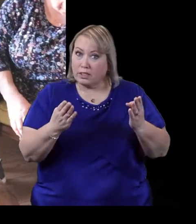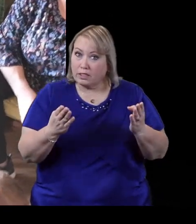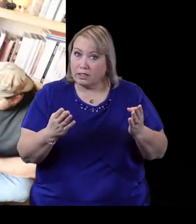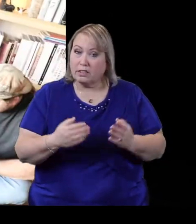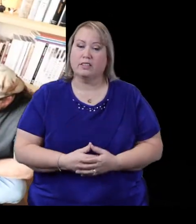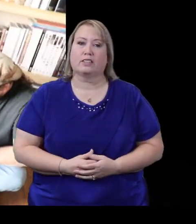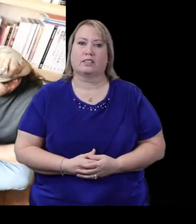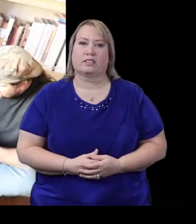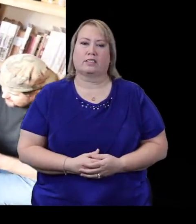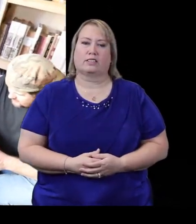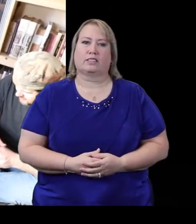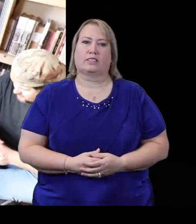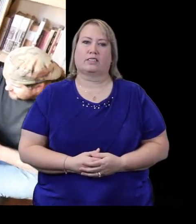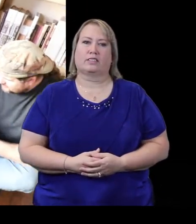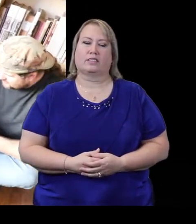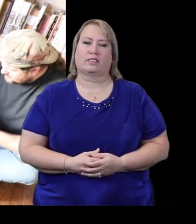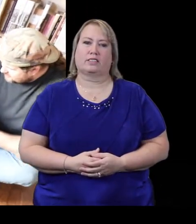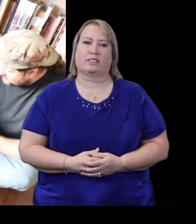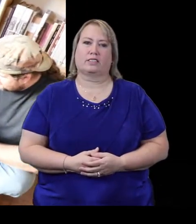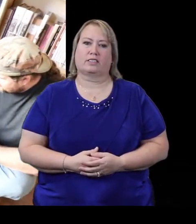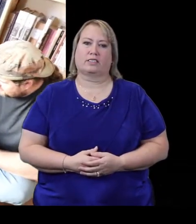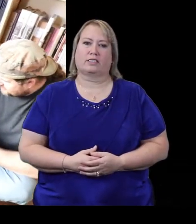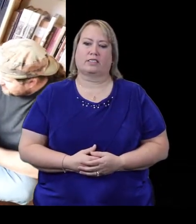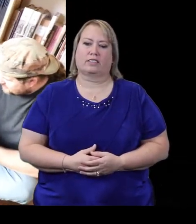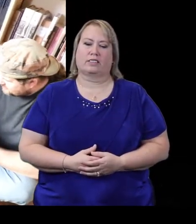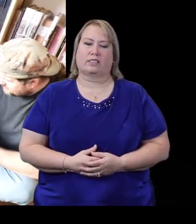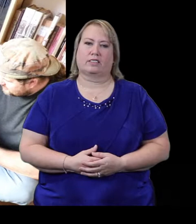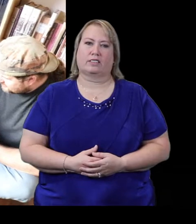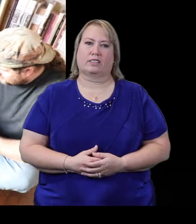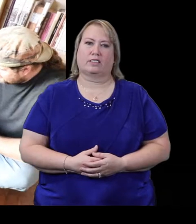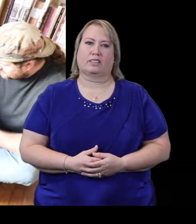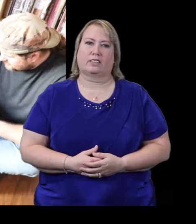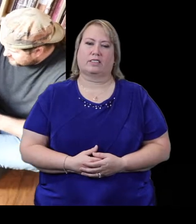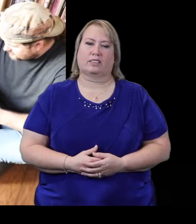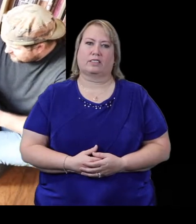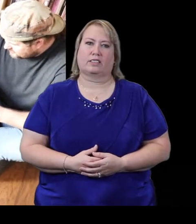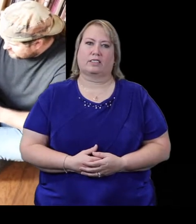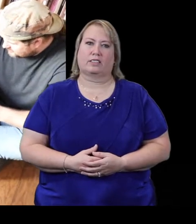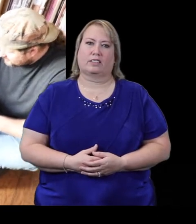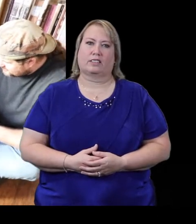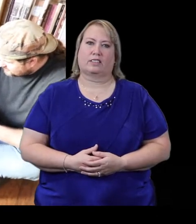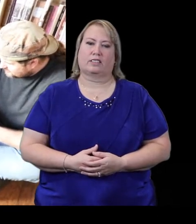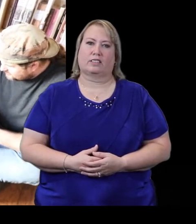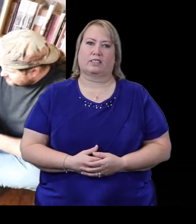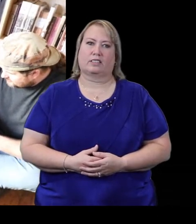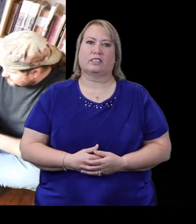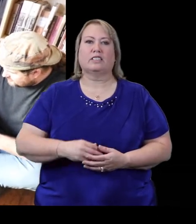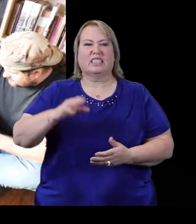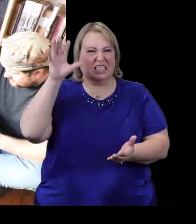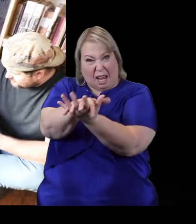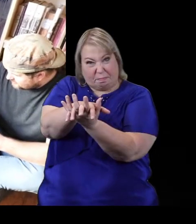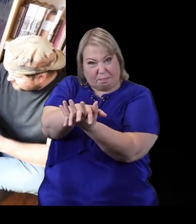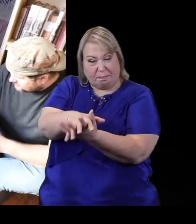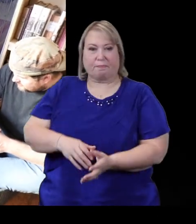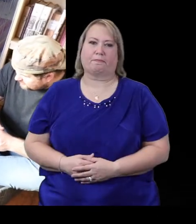[ Background sounds ] Snap. No?